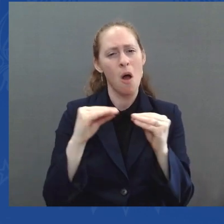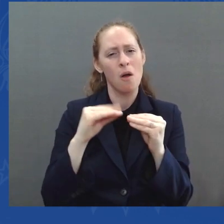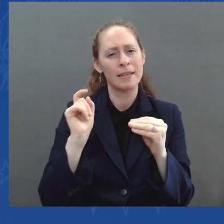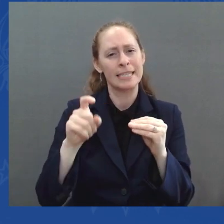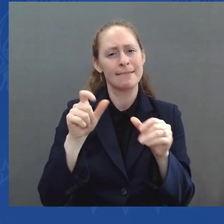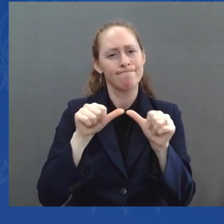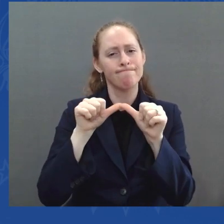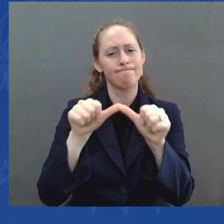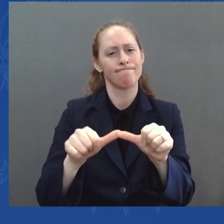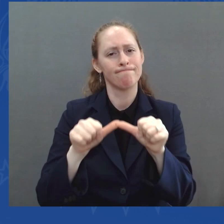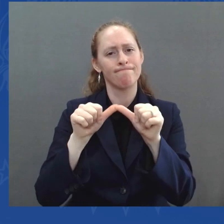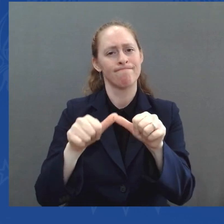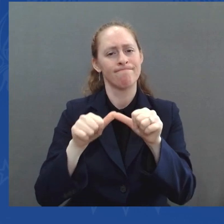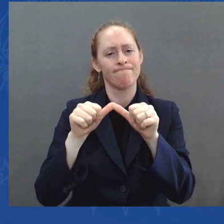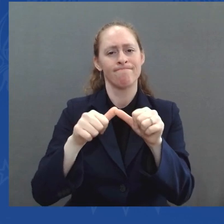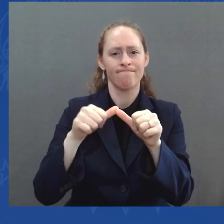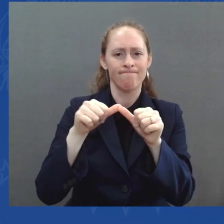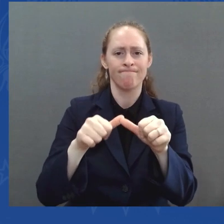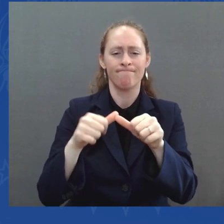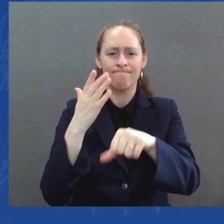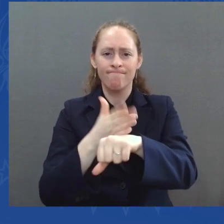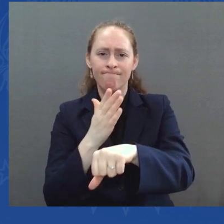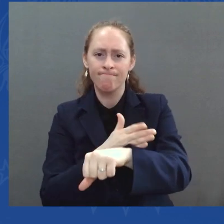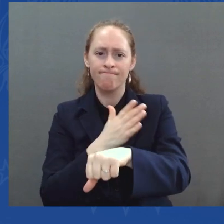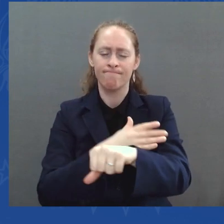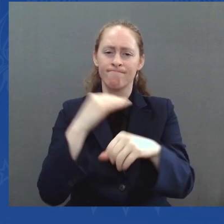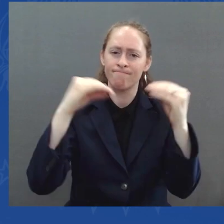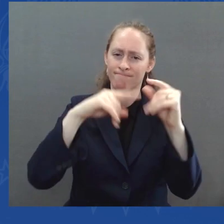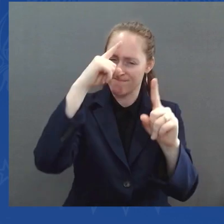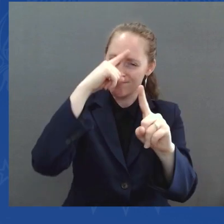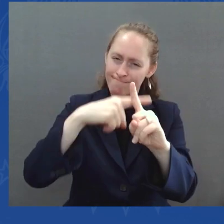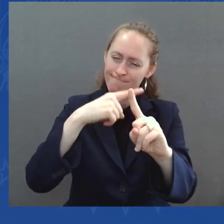We need to remember we're the United States of America,